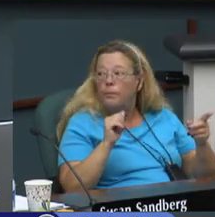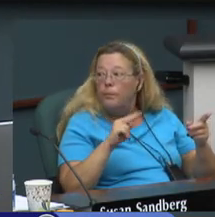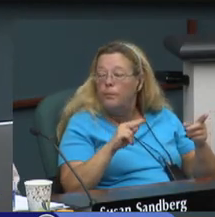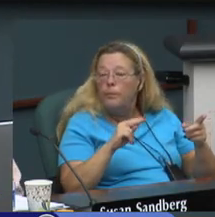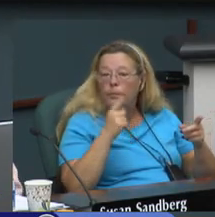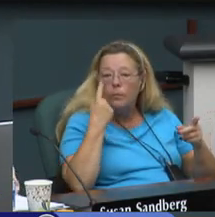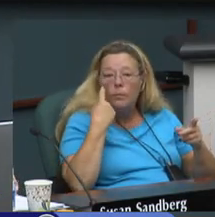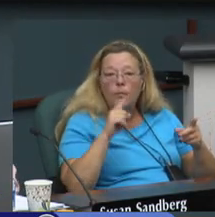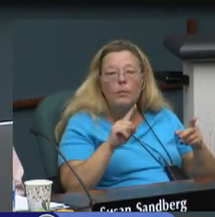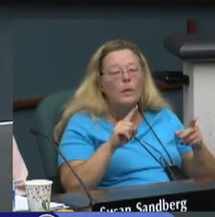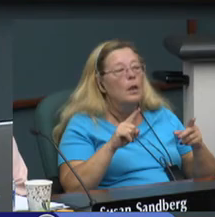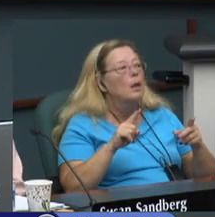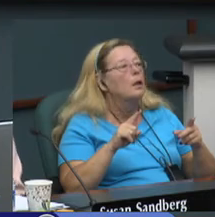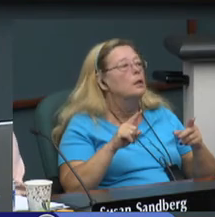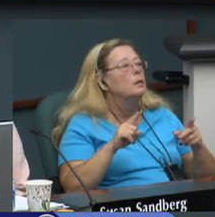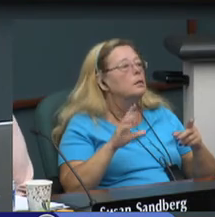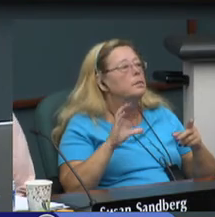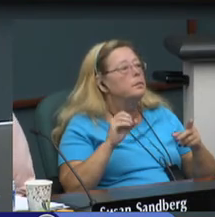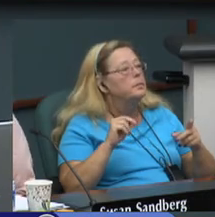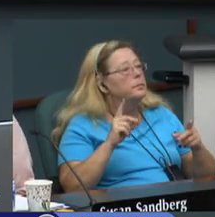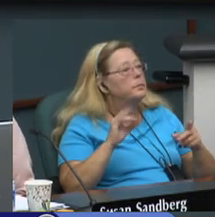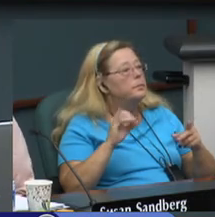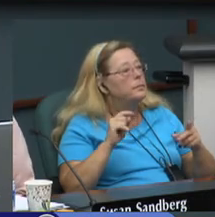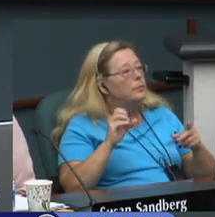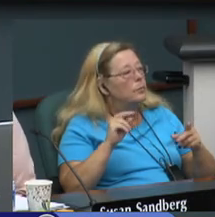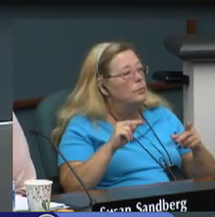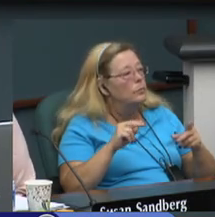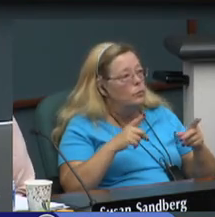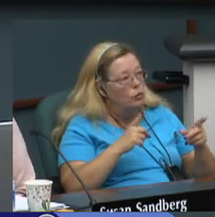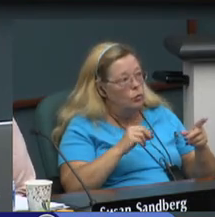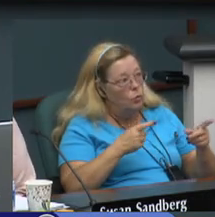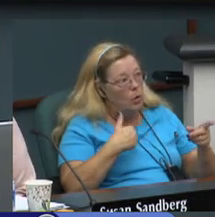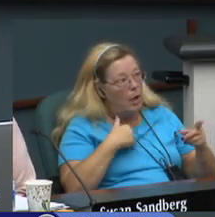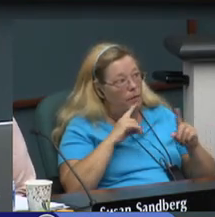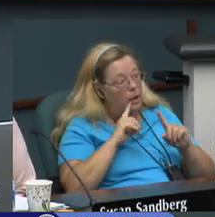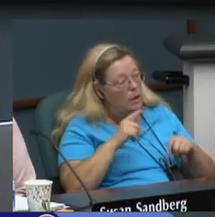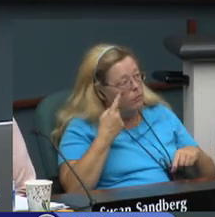is there uh do you have an answer for him